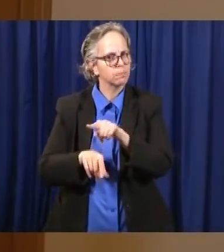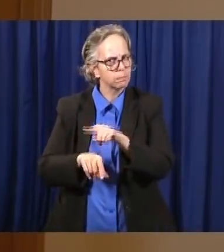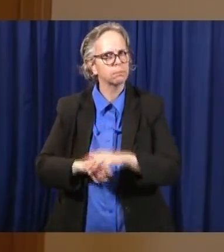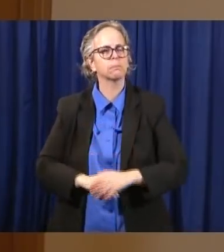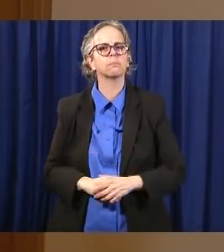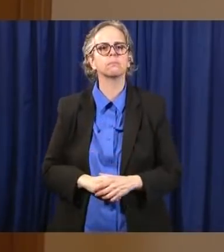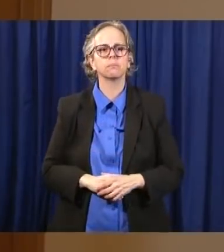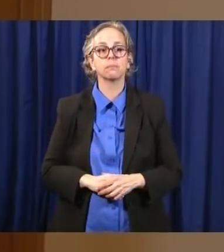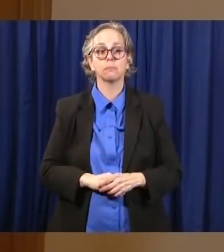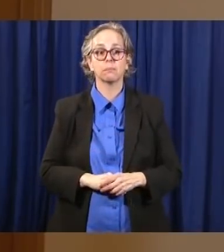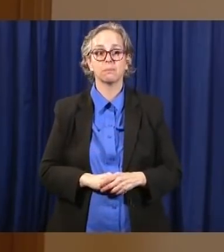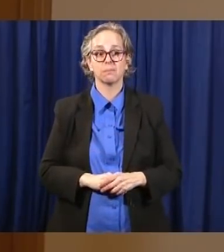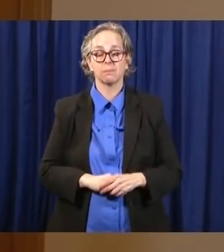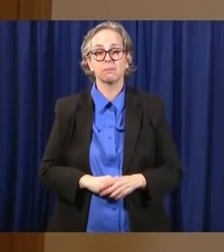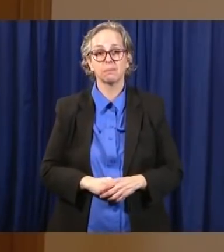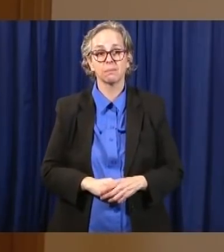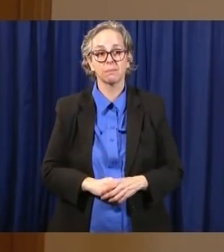ICU ADMISSIONS ARE AT 9%.